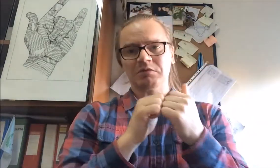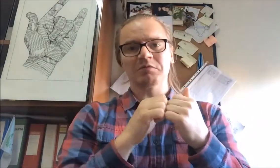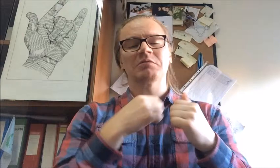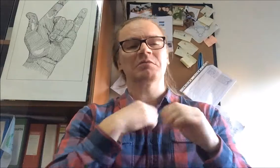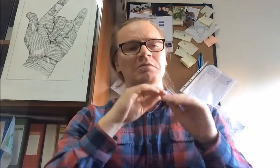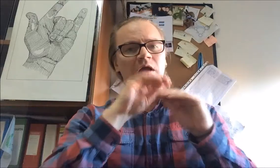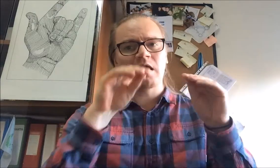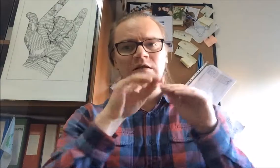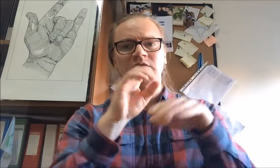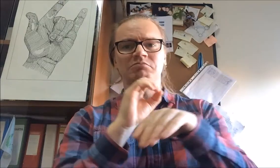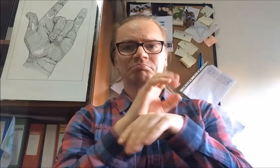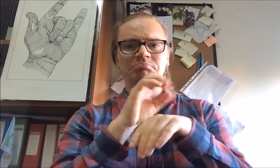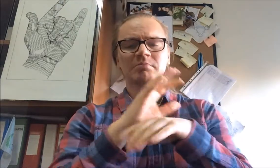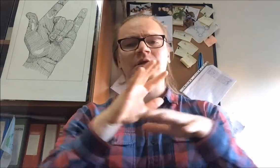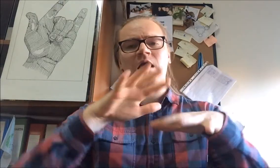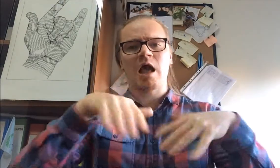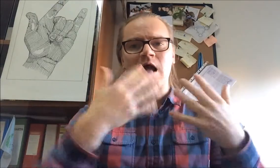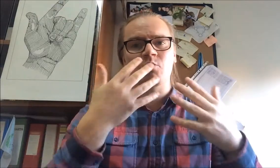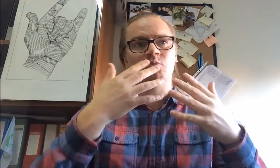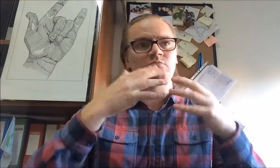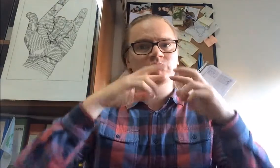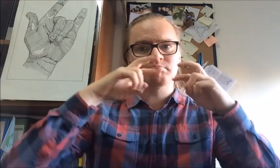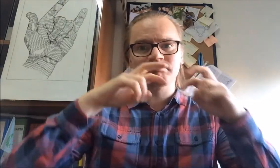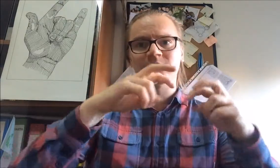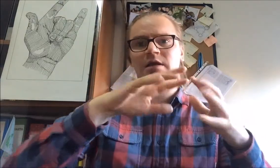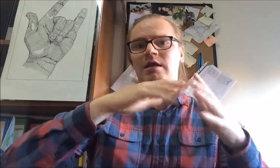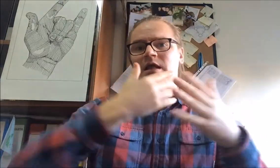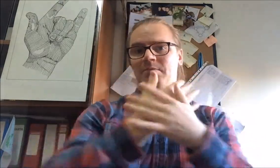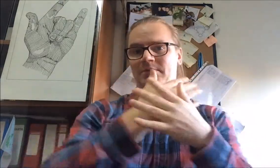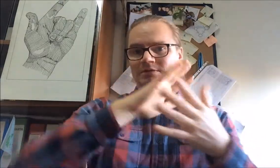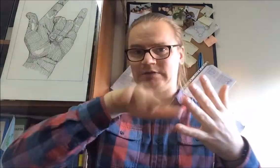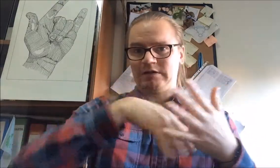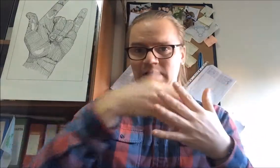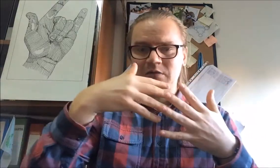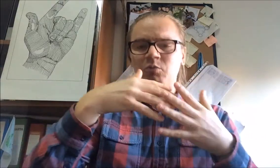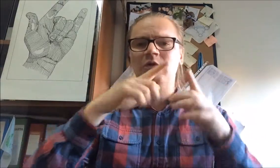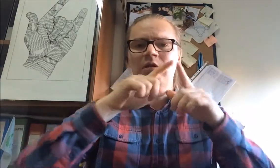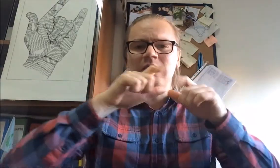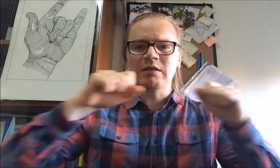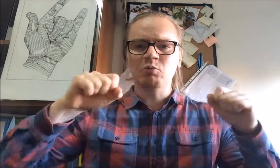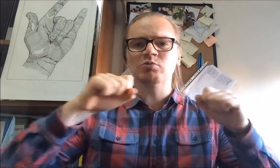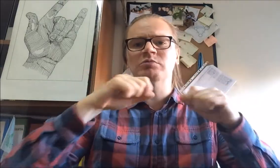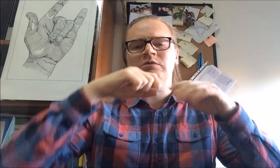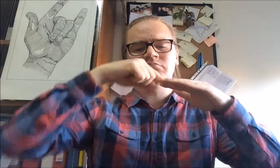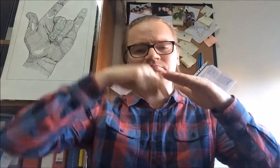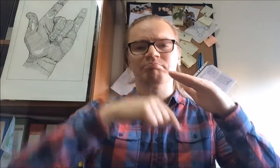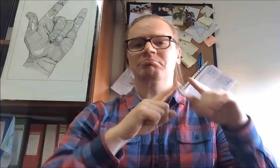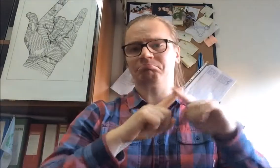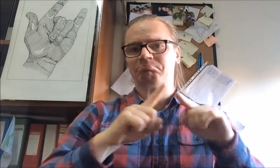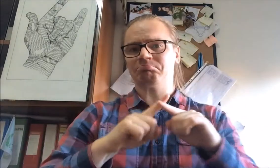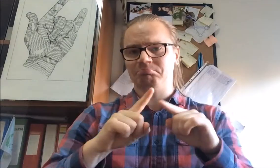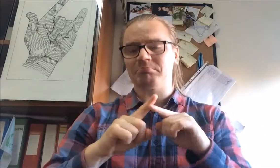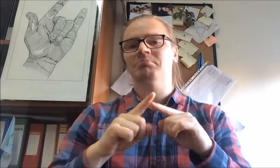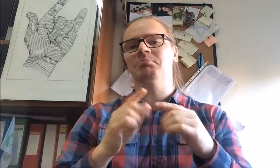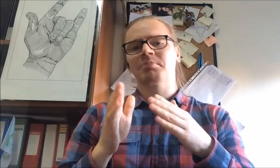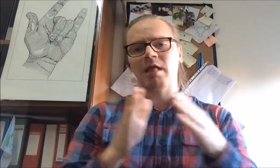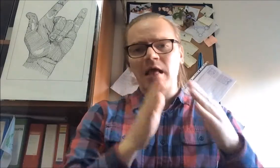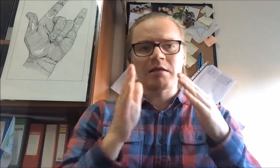I advise and train them on sign linguistics and how to research Albanian sign language etc.